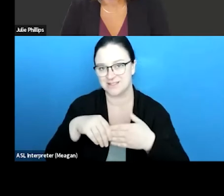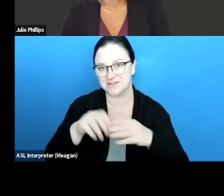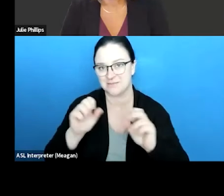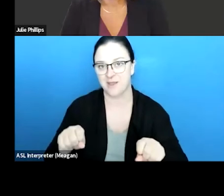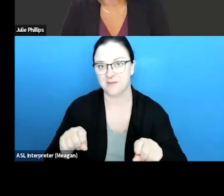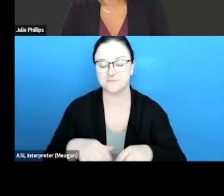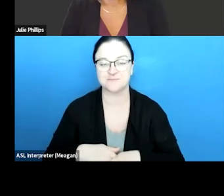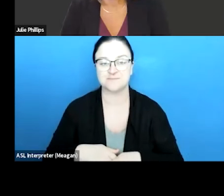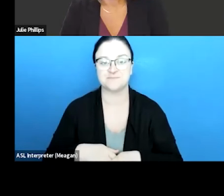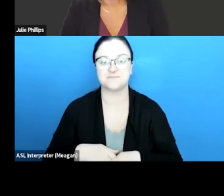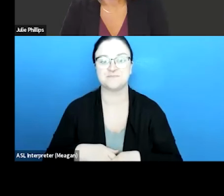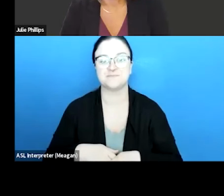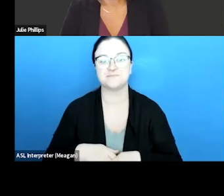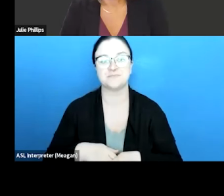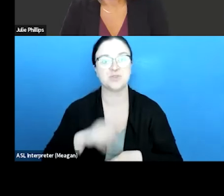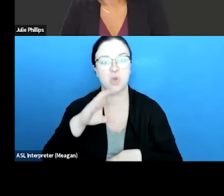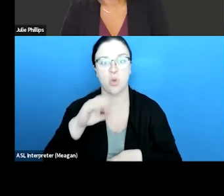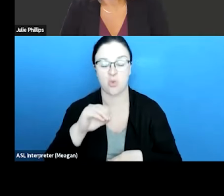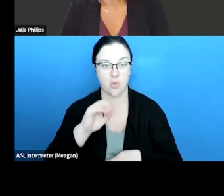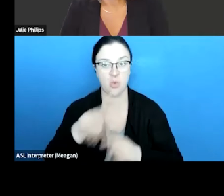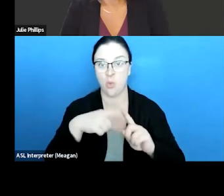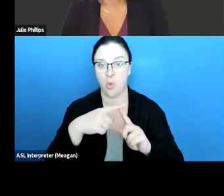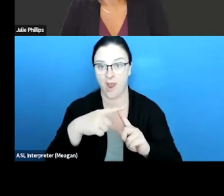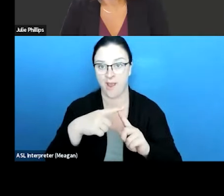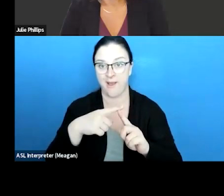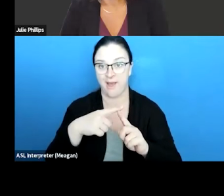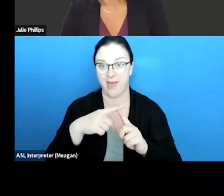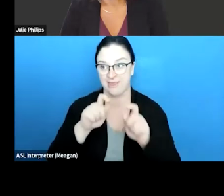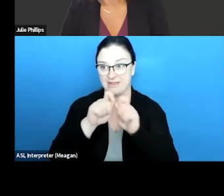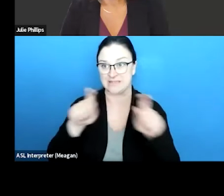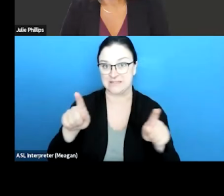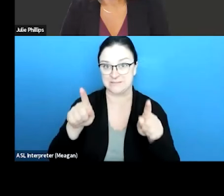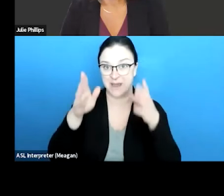So it's not set in stone when the dispatch referral is made.